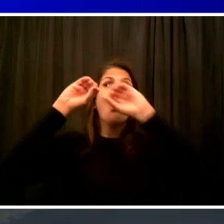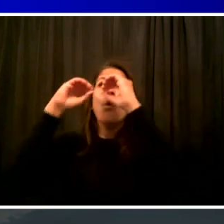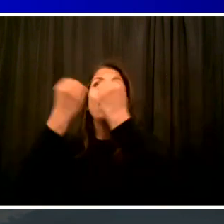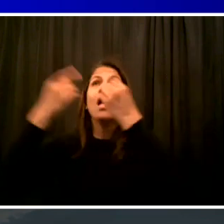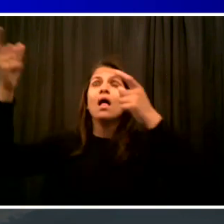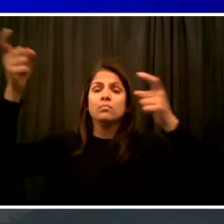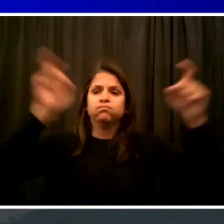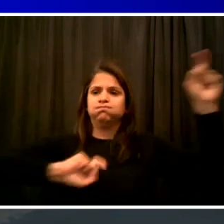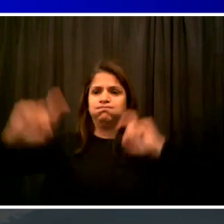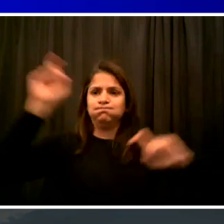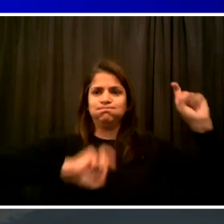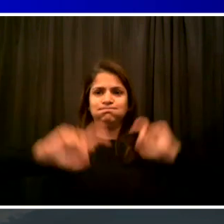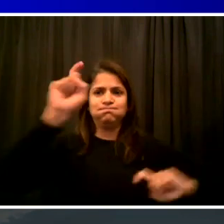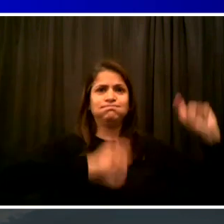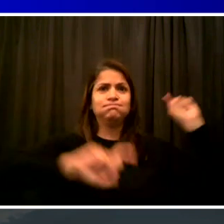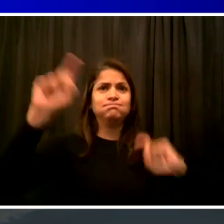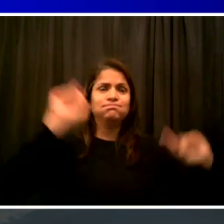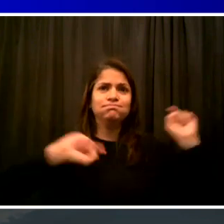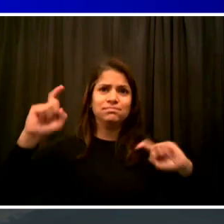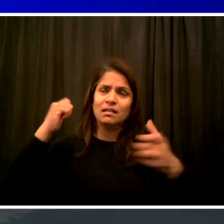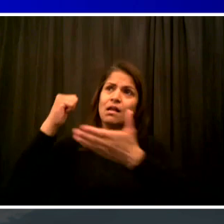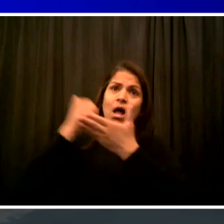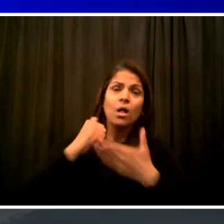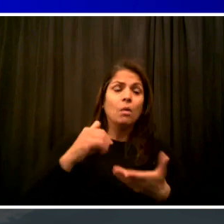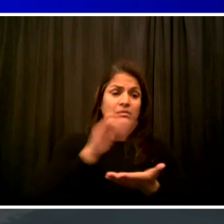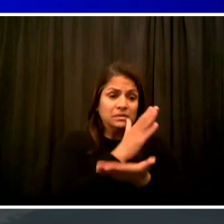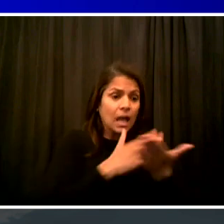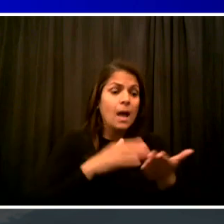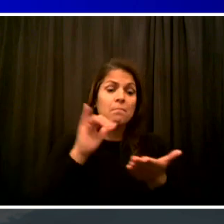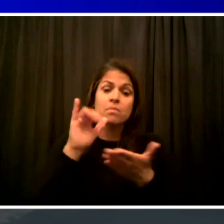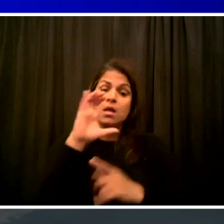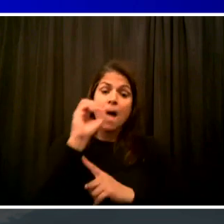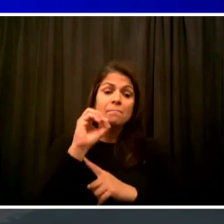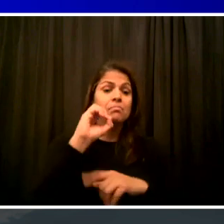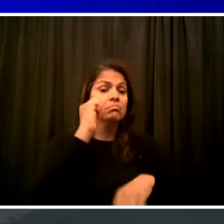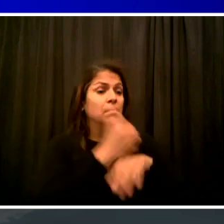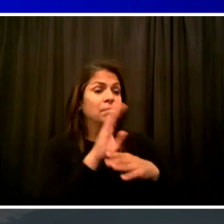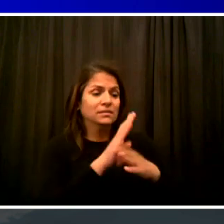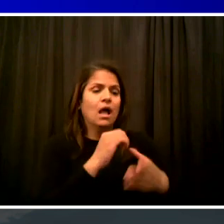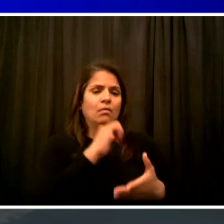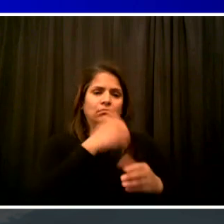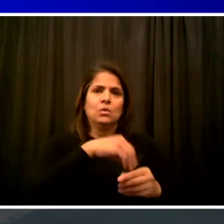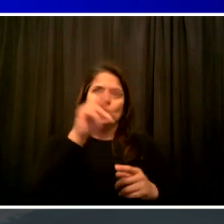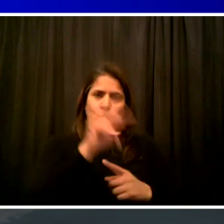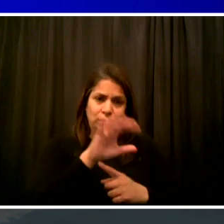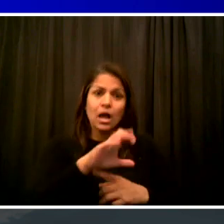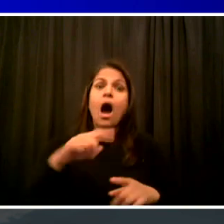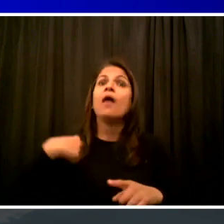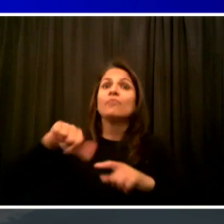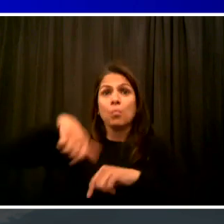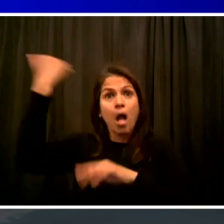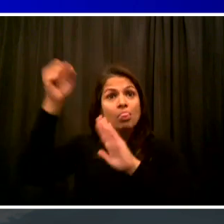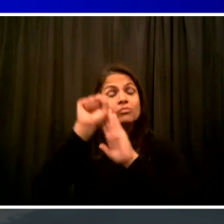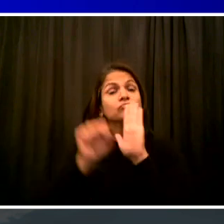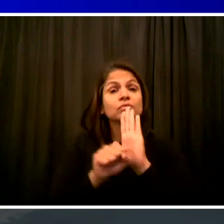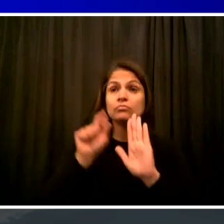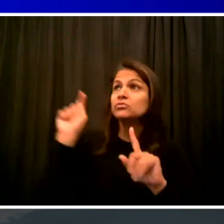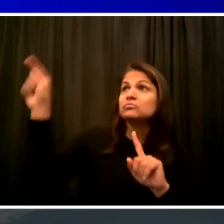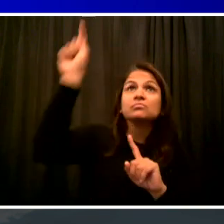NEW YORKERS. SOME OF THEM IN ORGANIZATIONS. SOME OF THEM IN NEW YORK CITY. SOME OF THEM UNT ILOERTH ARPTS